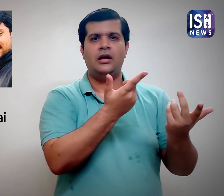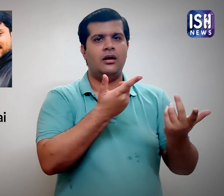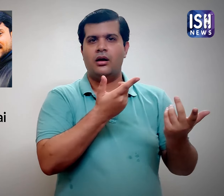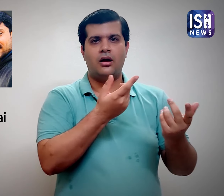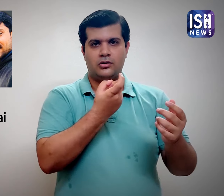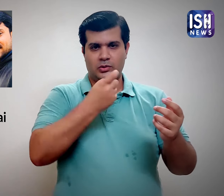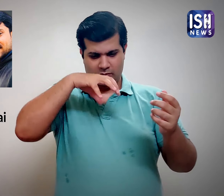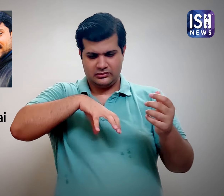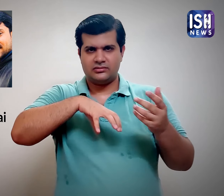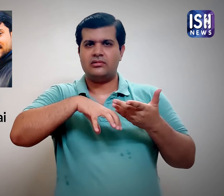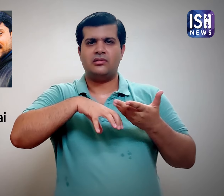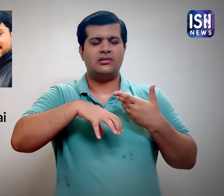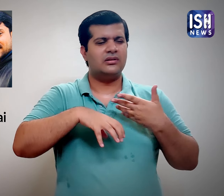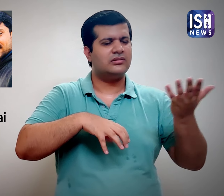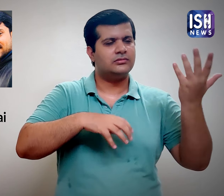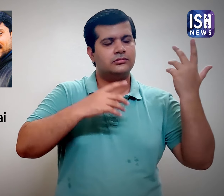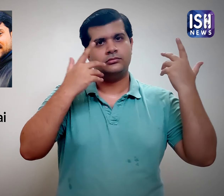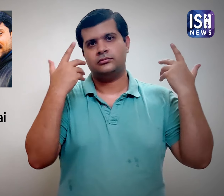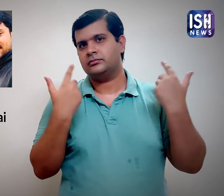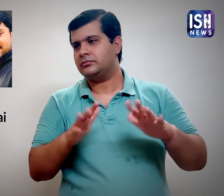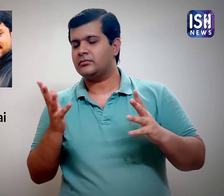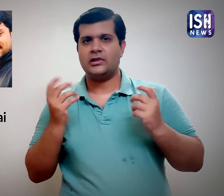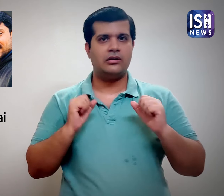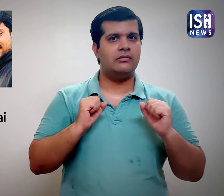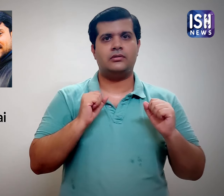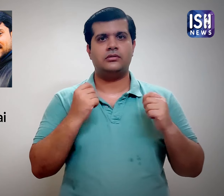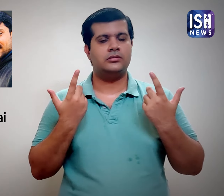But he was in Jamkhed and had no other option.